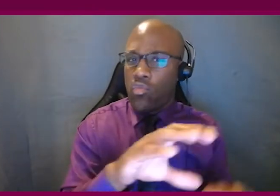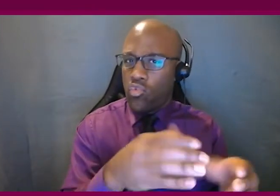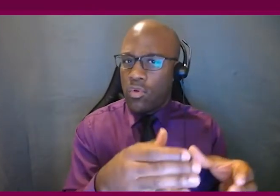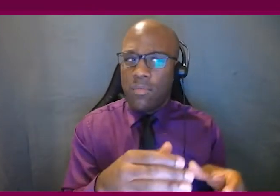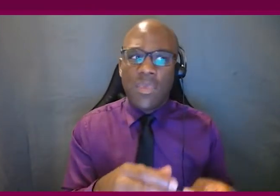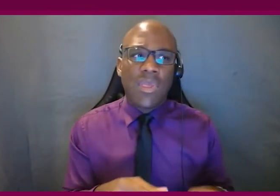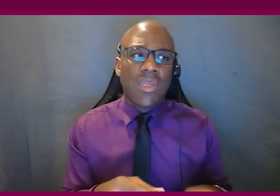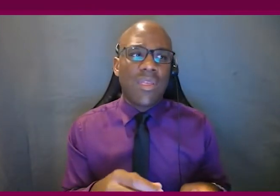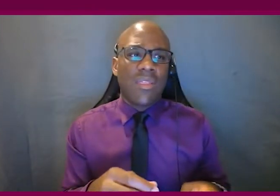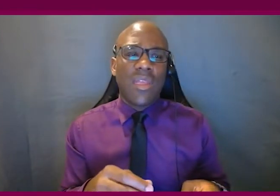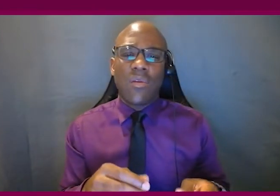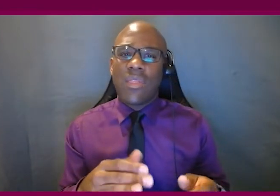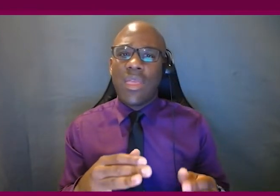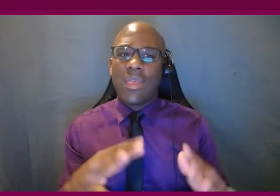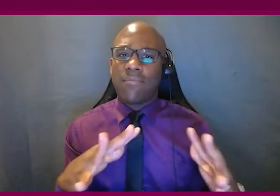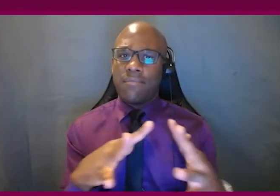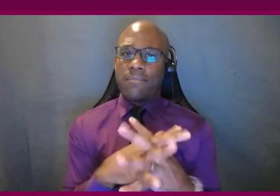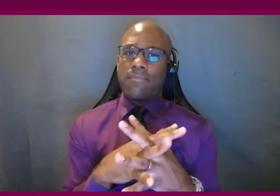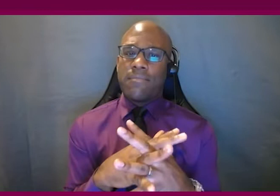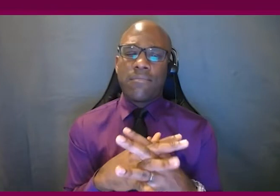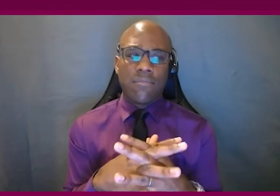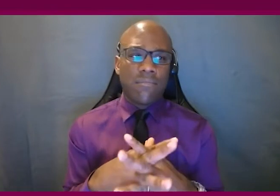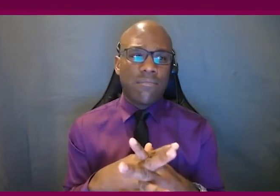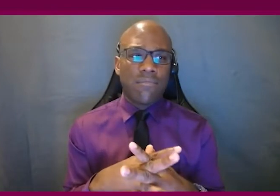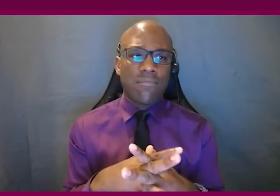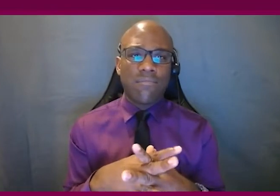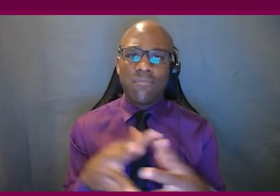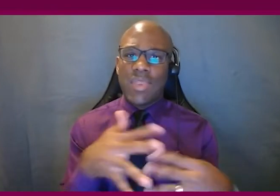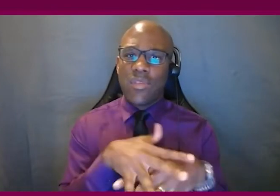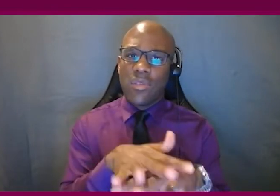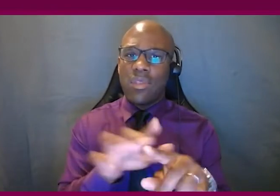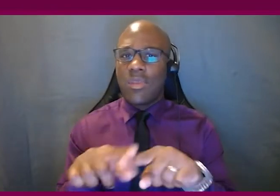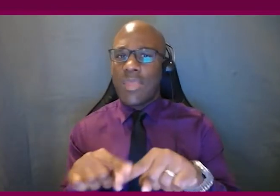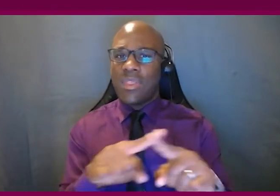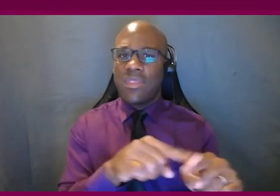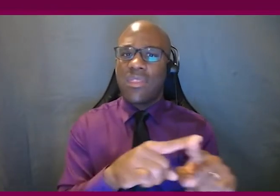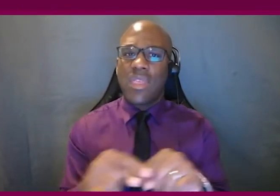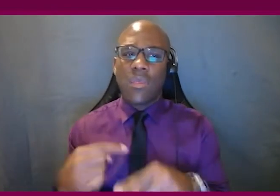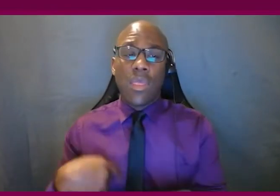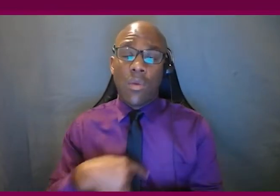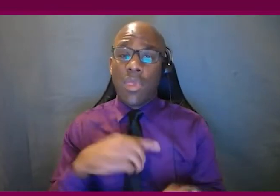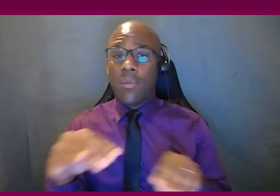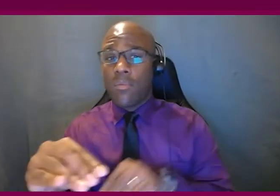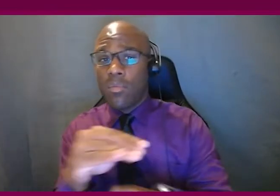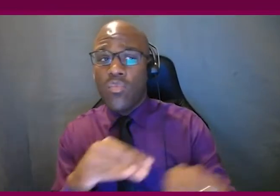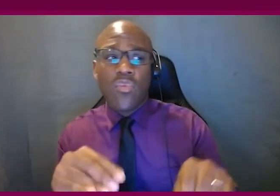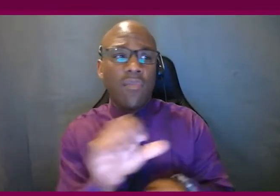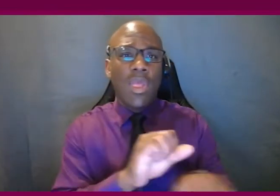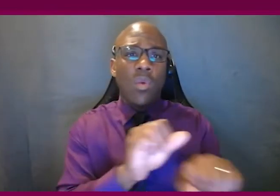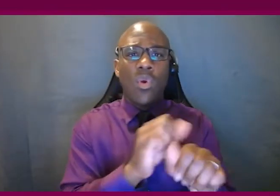That we each have a unique gift to give and we each often have our own needs and we can